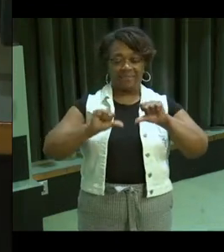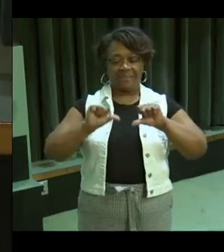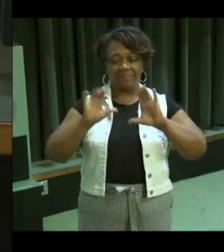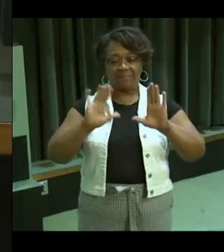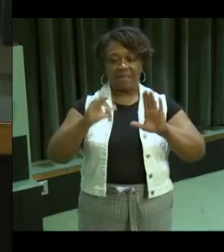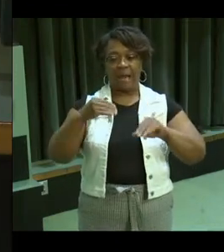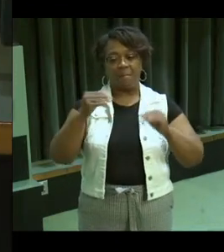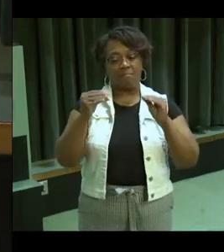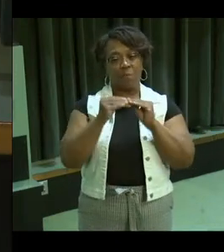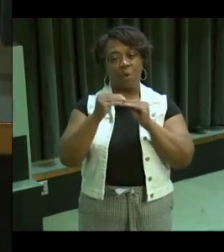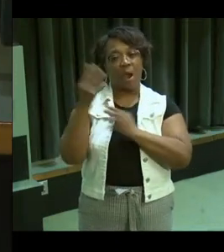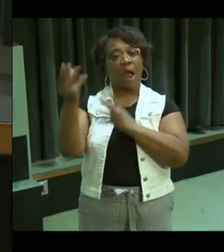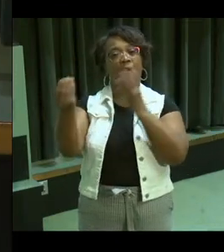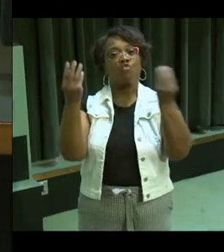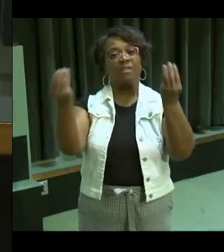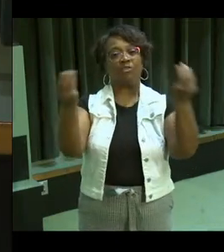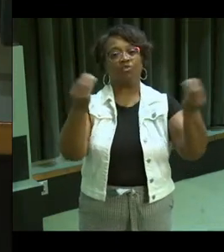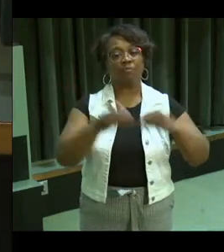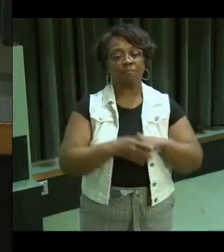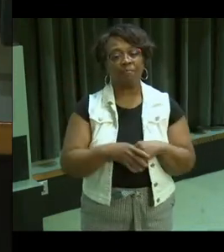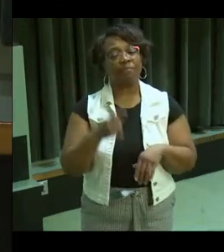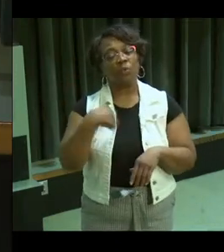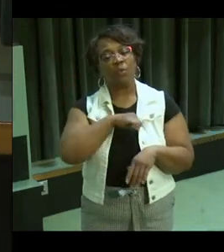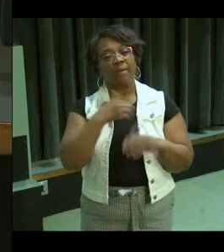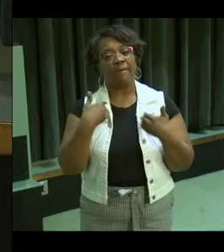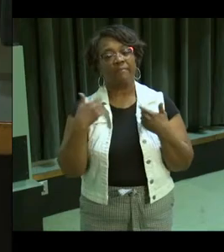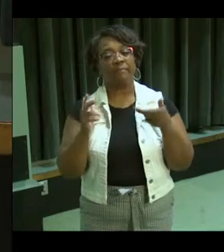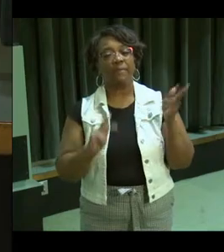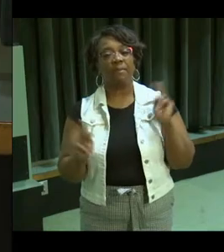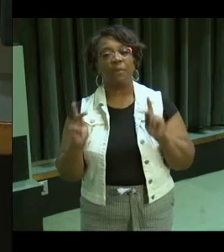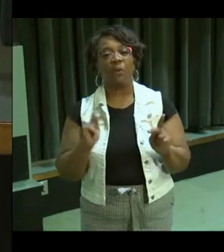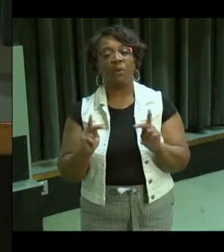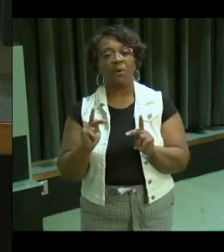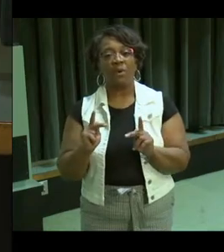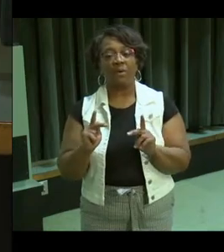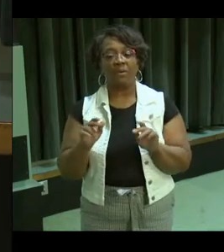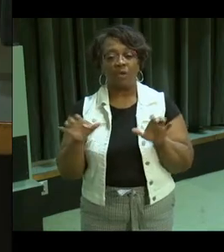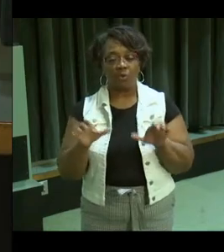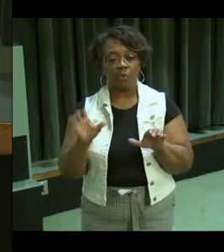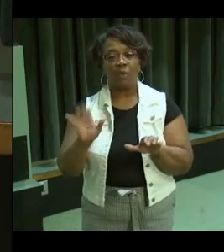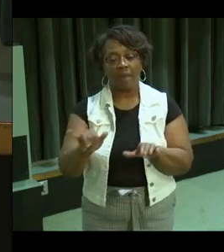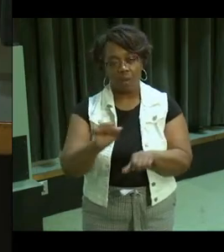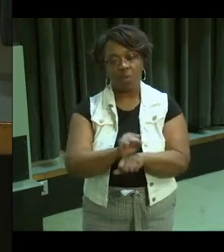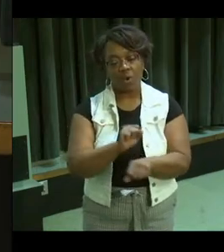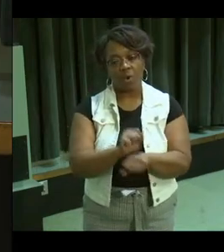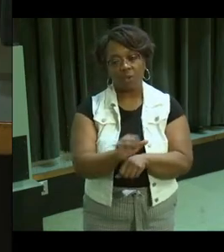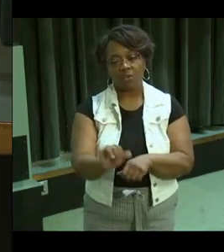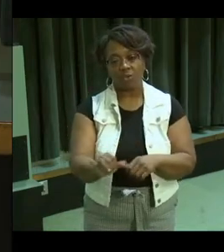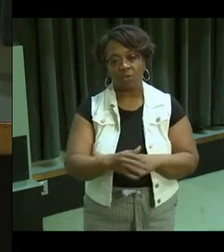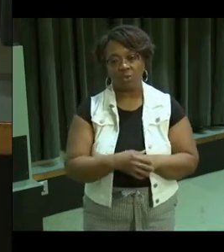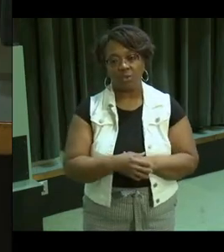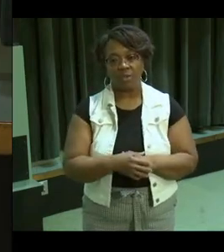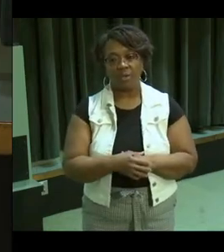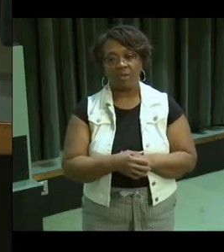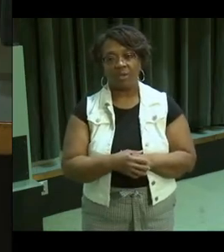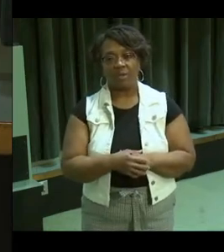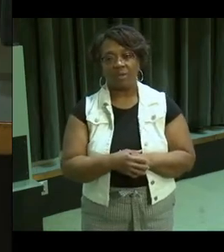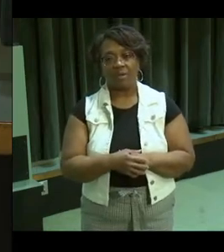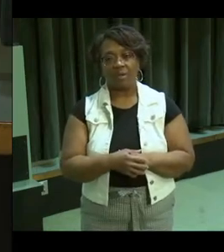more of the outreach. And then we have the, you know, the folks